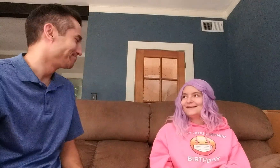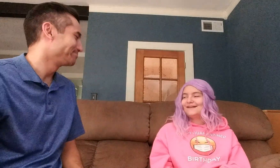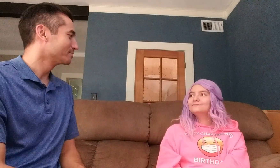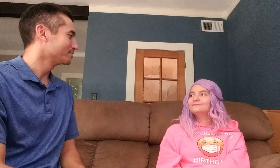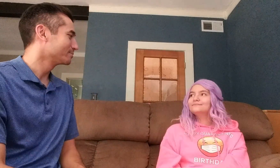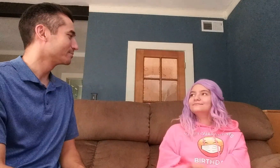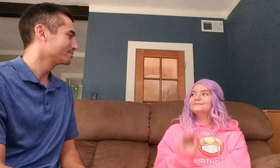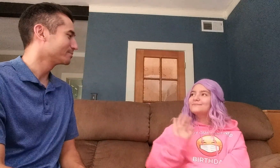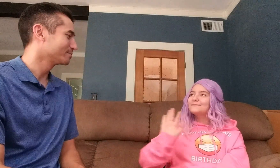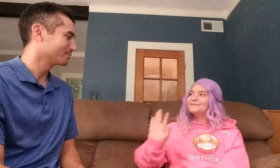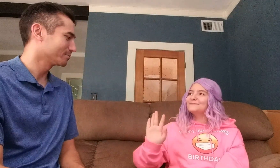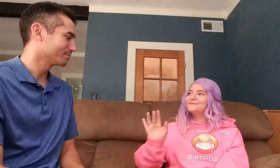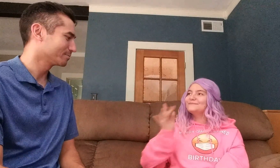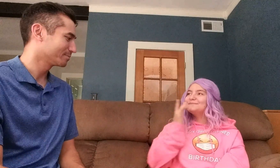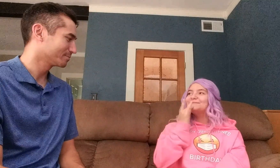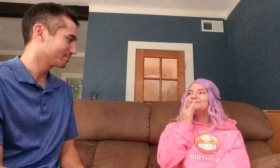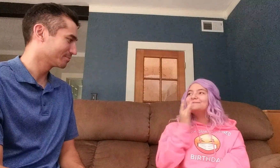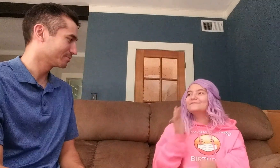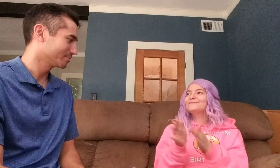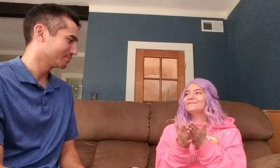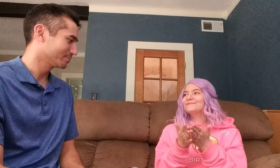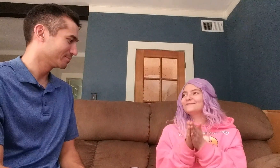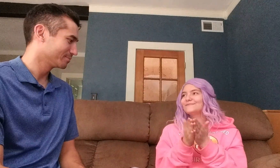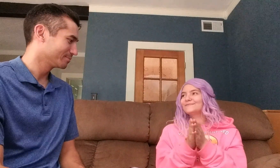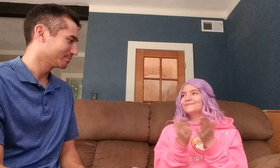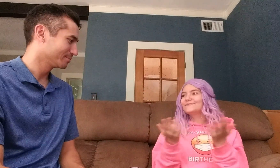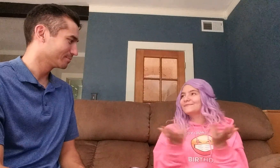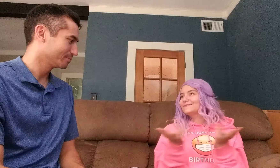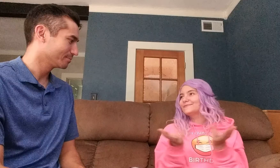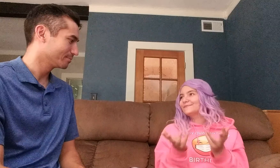YOUR FAVORITE BOOK, WHAT?